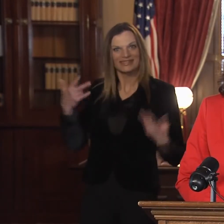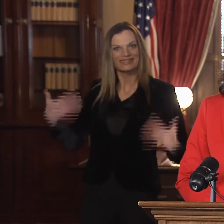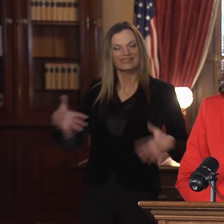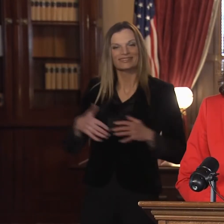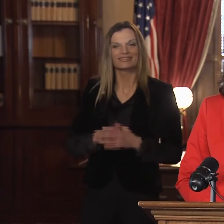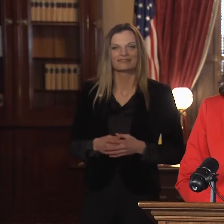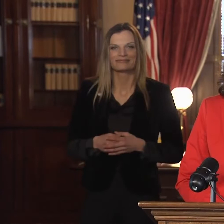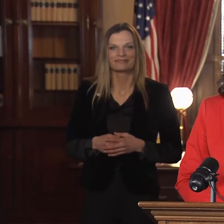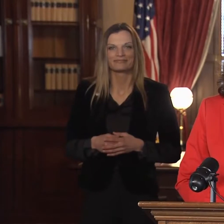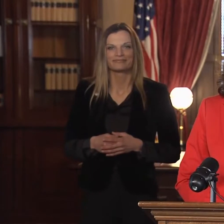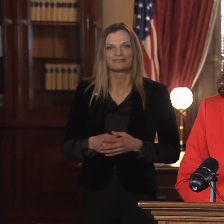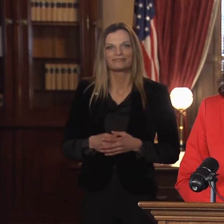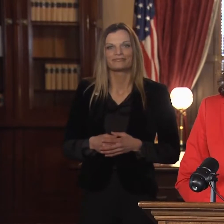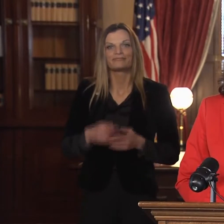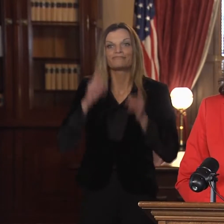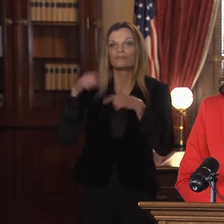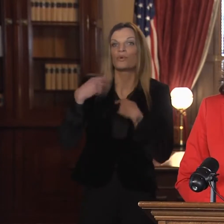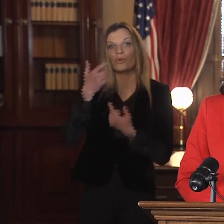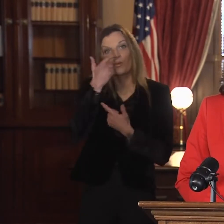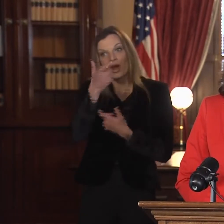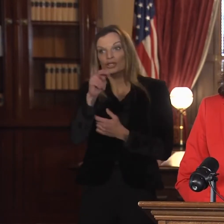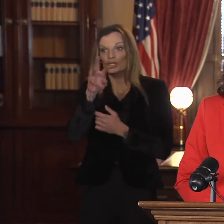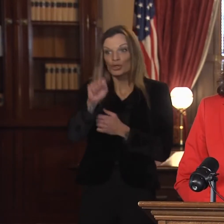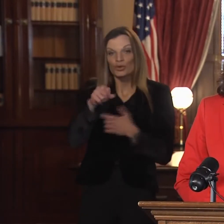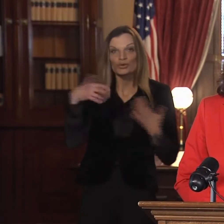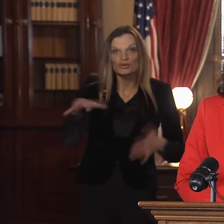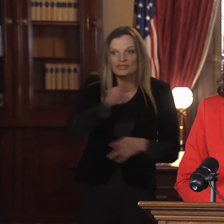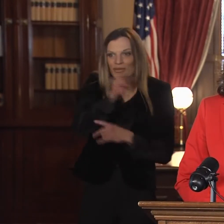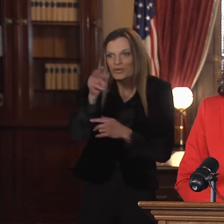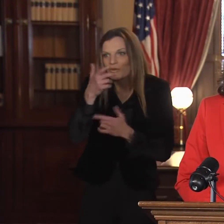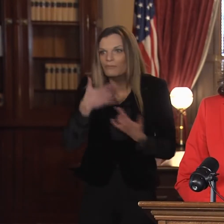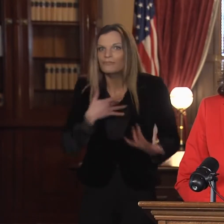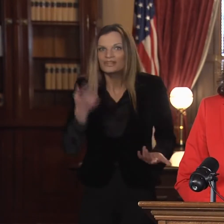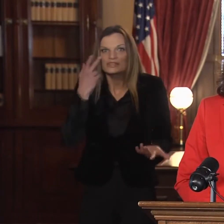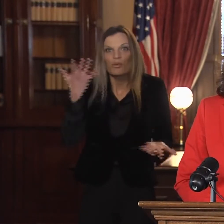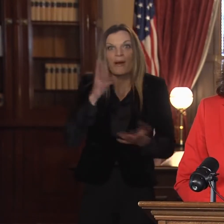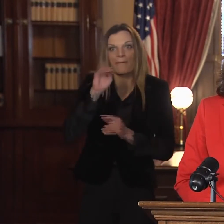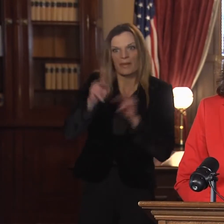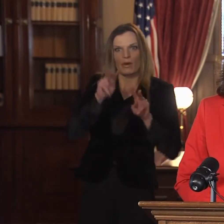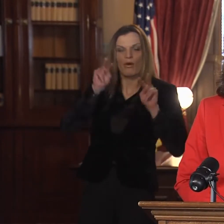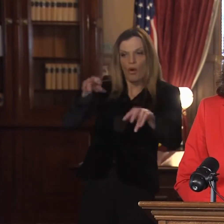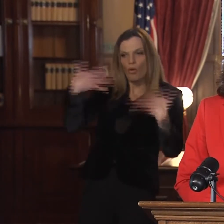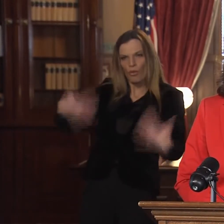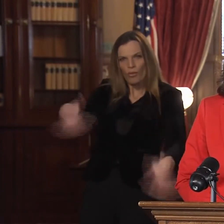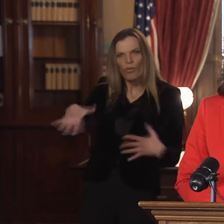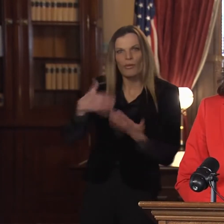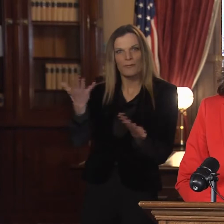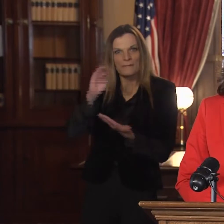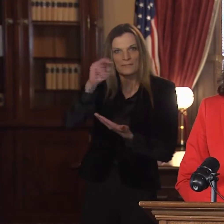EFFECTIVE COVID VACCINE IS BEING MANUFACTURED BY MICHIGAN WORKERS AND SO EXCITING TO SEE THE COVERAGE OF OUR STATE OF THE